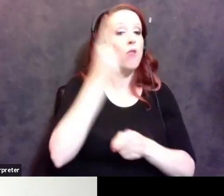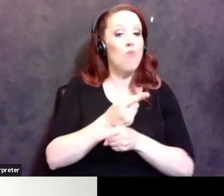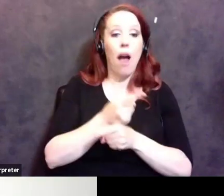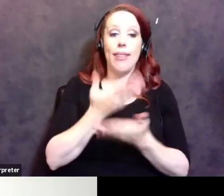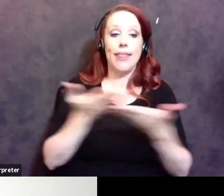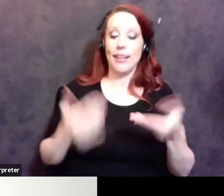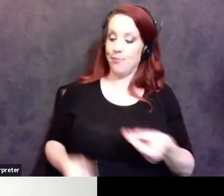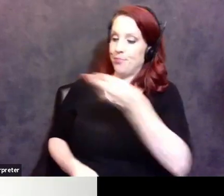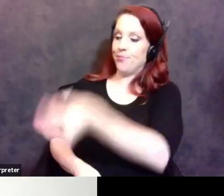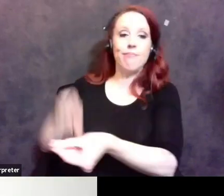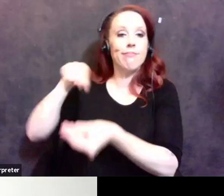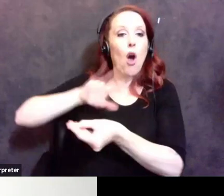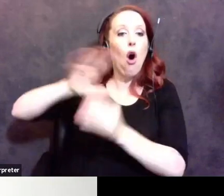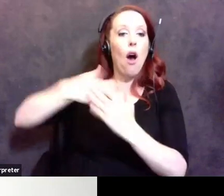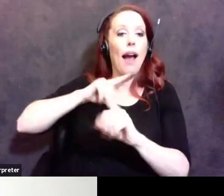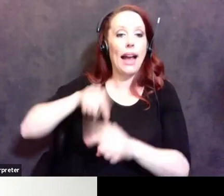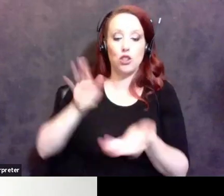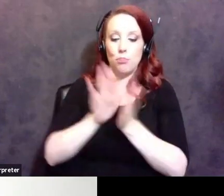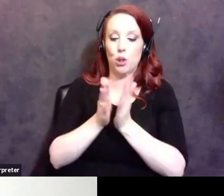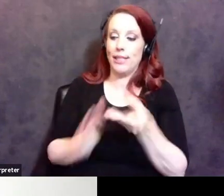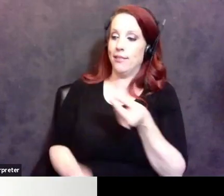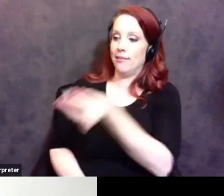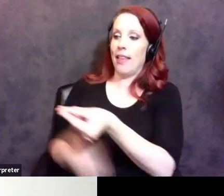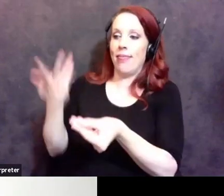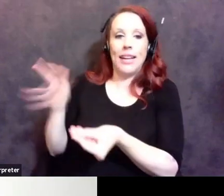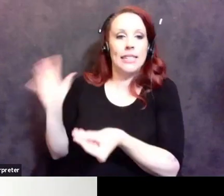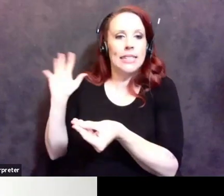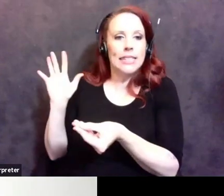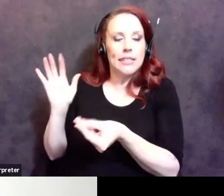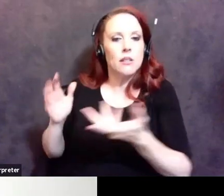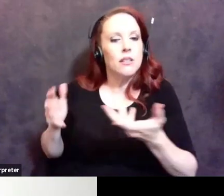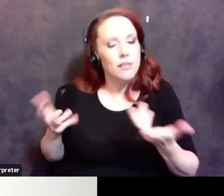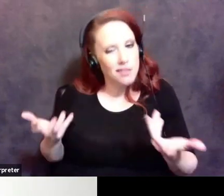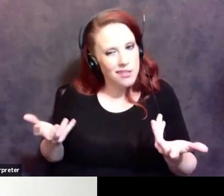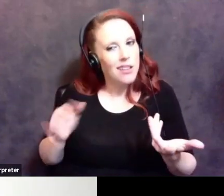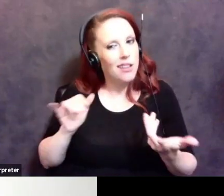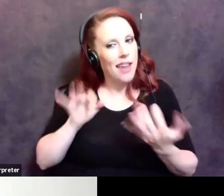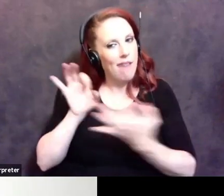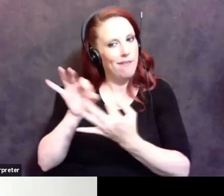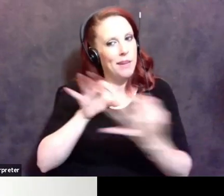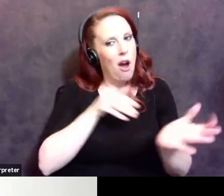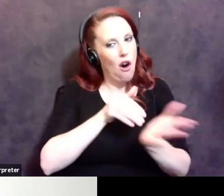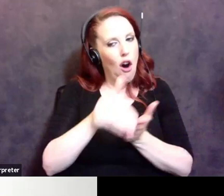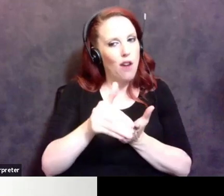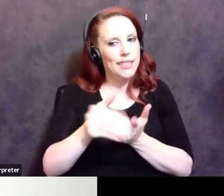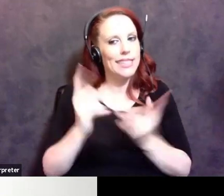the answers in the book. This is the feedback we get within the inclusive design space which